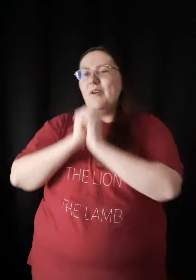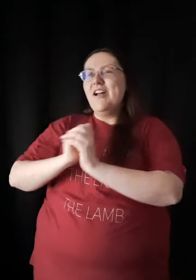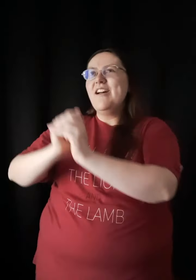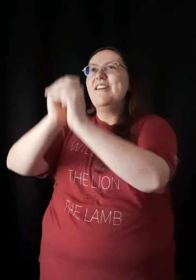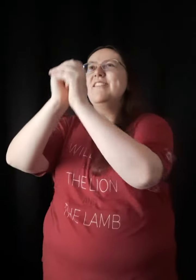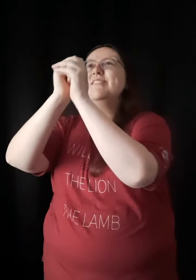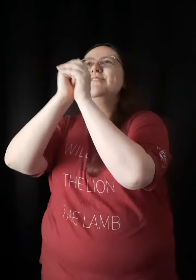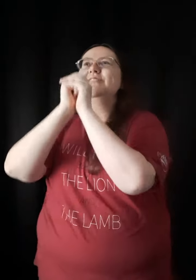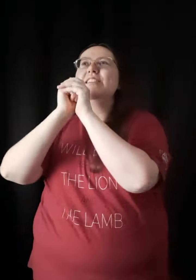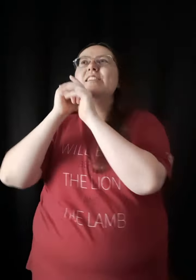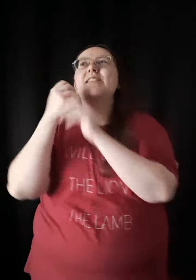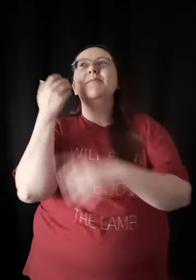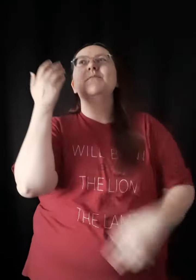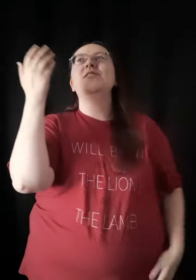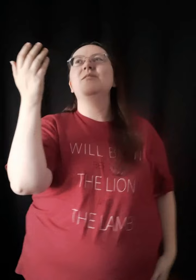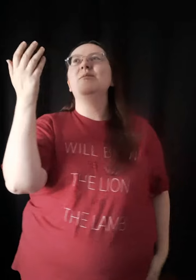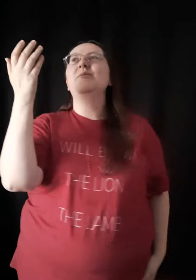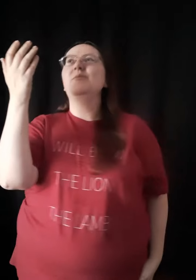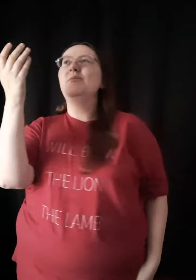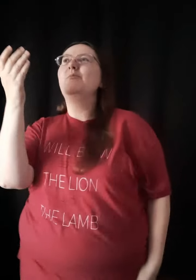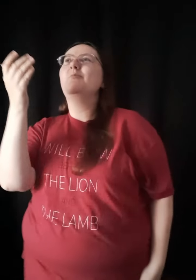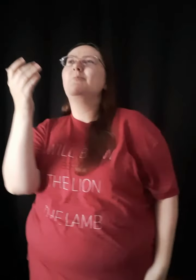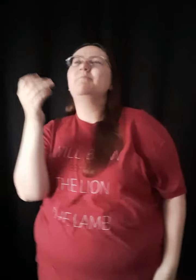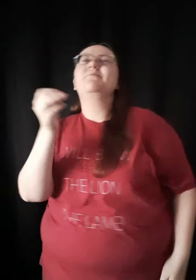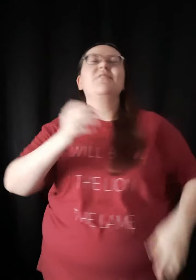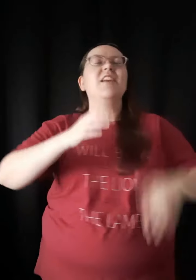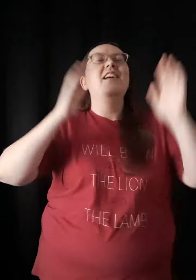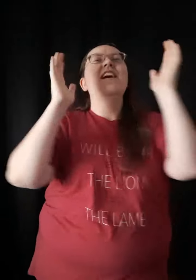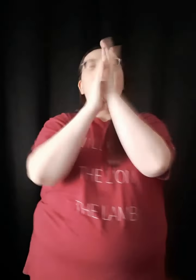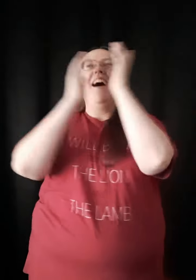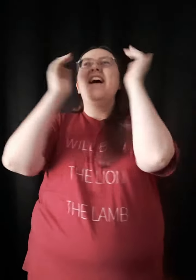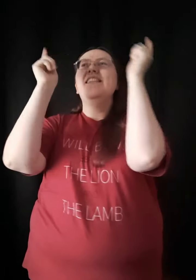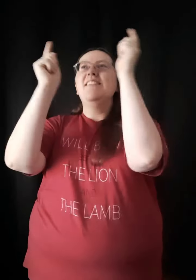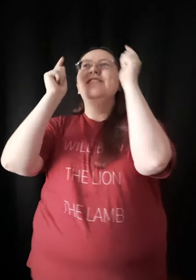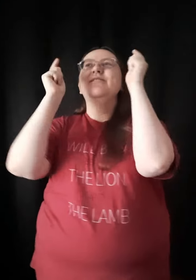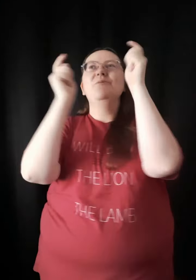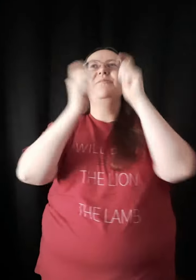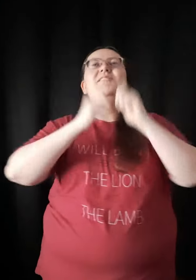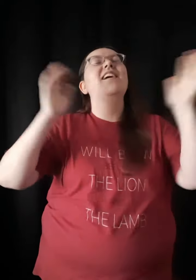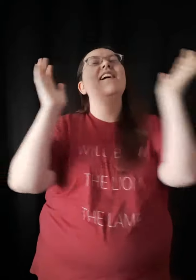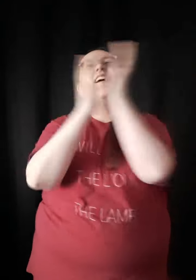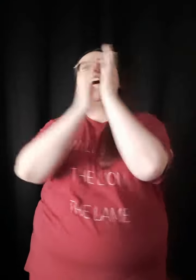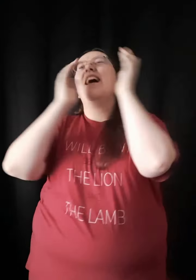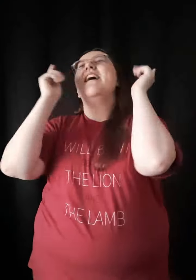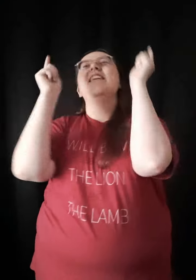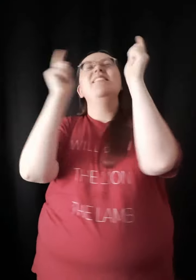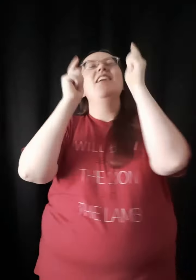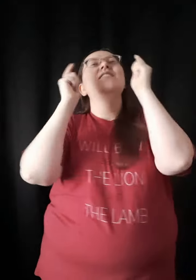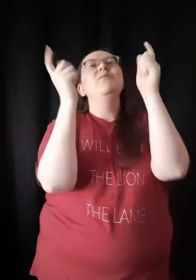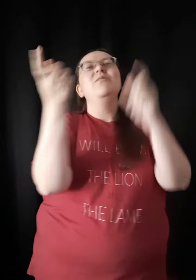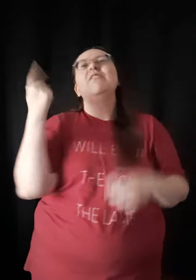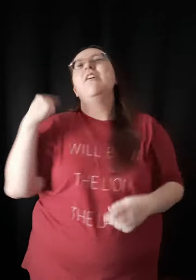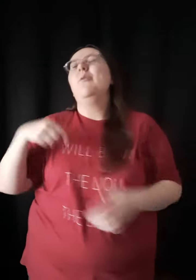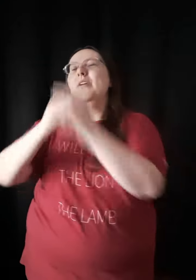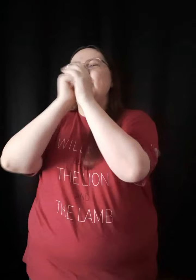We worship you Hallelujah, hallelujah